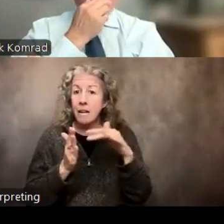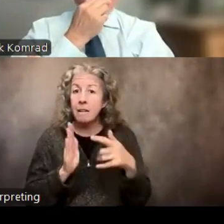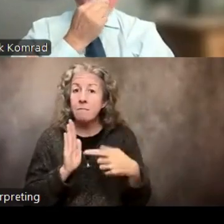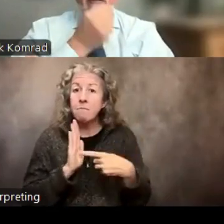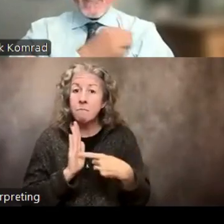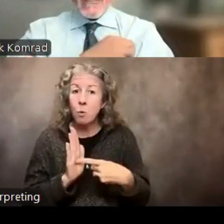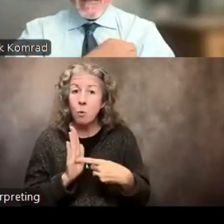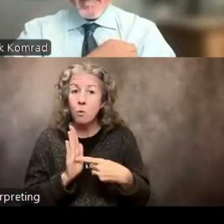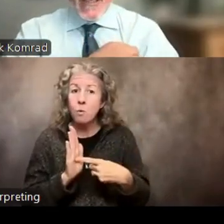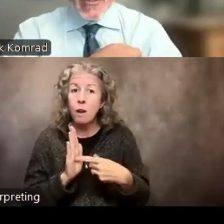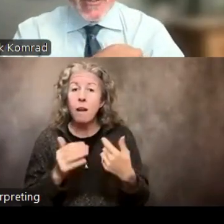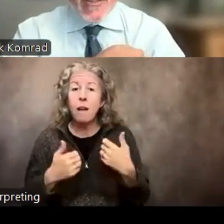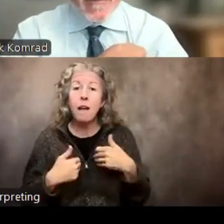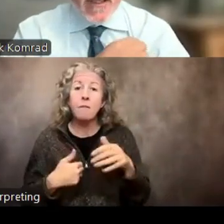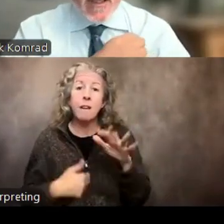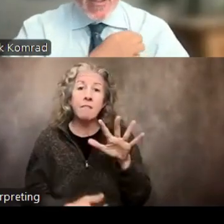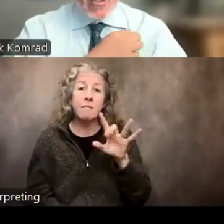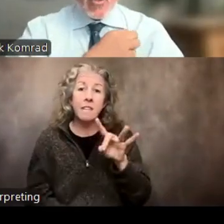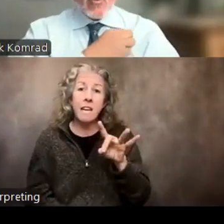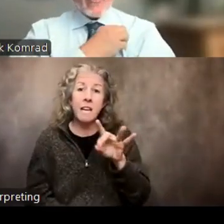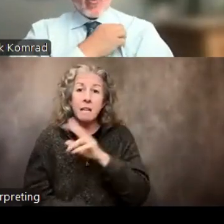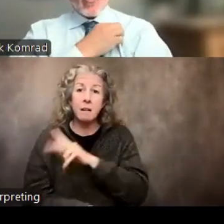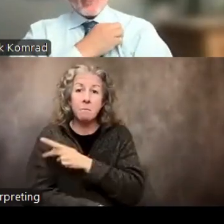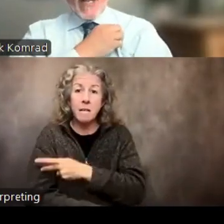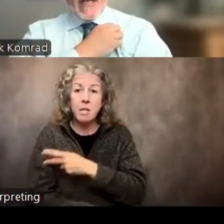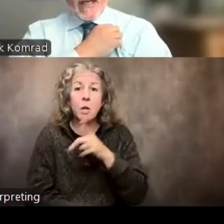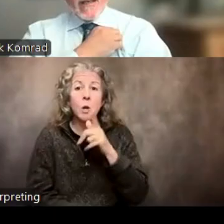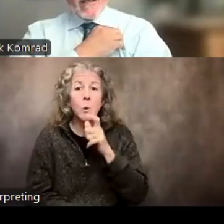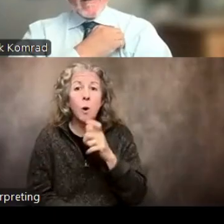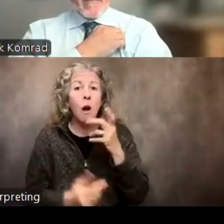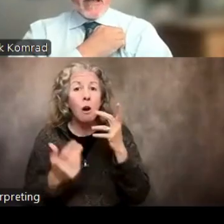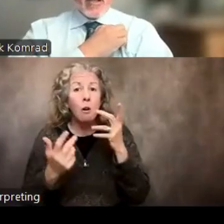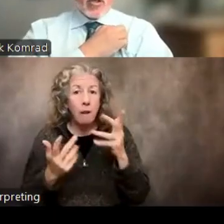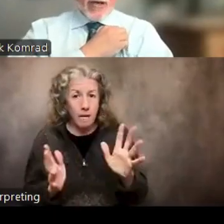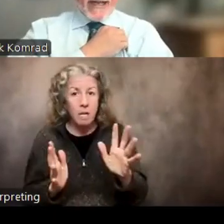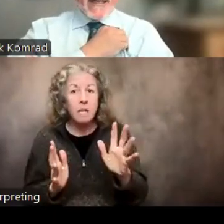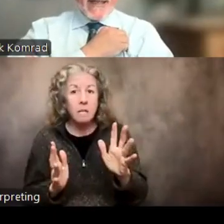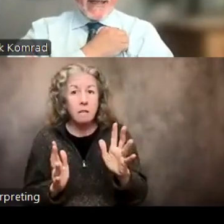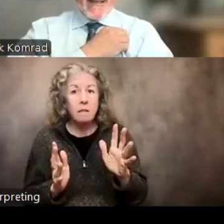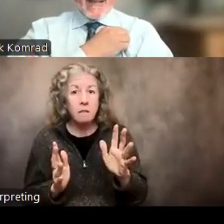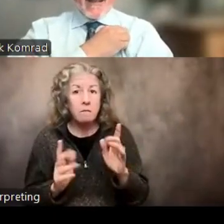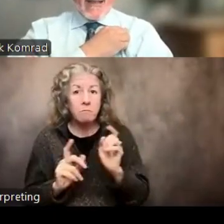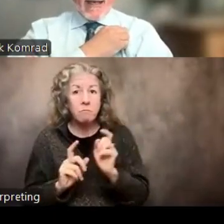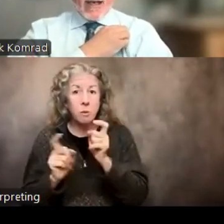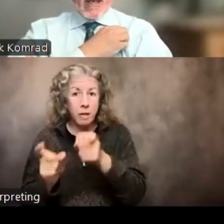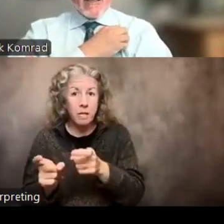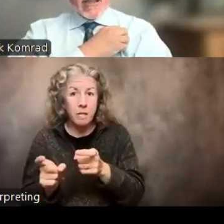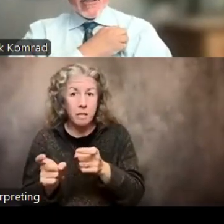took 58 patients who had already been granted their assisted